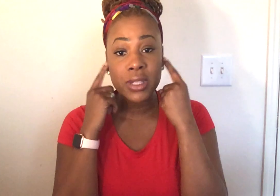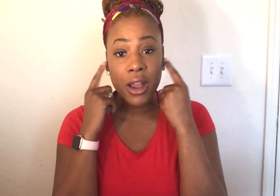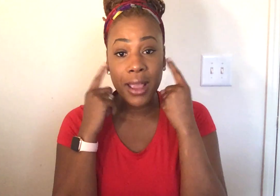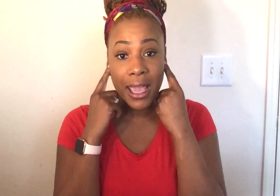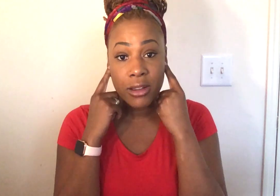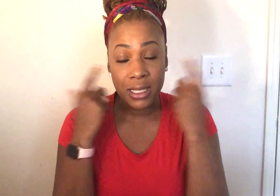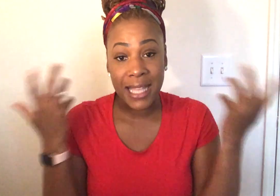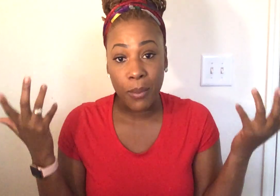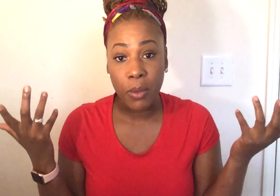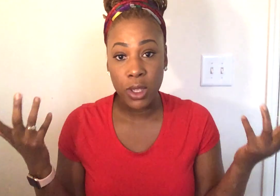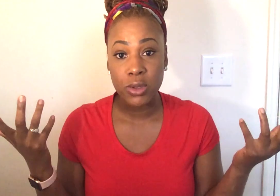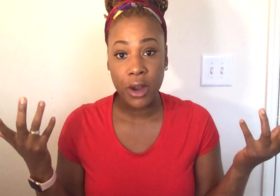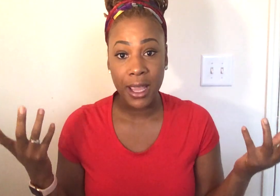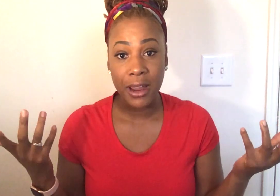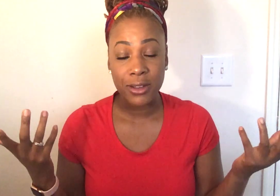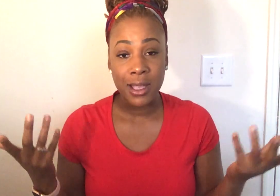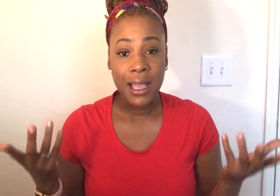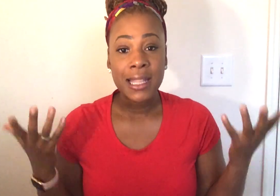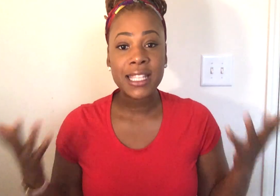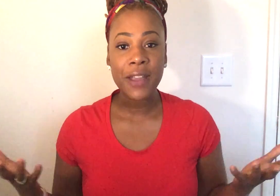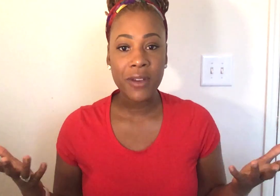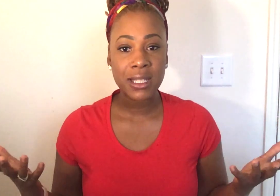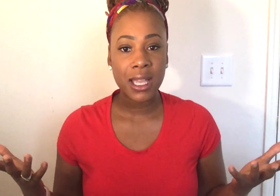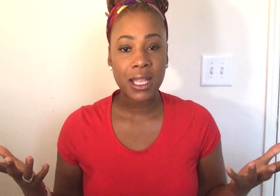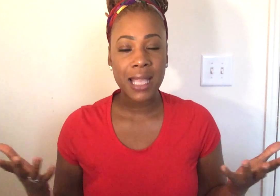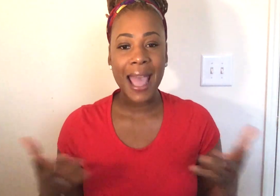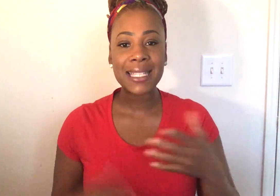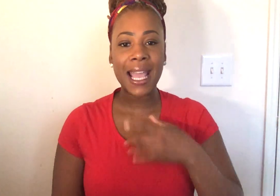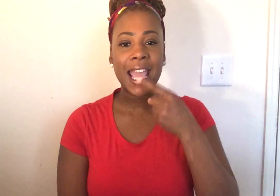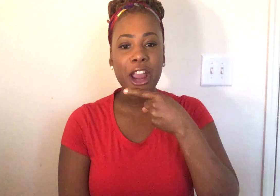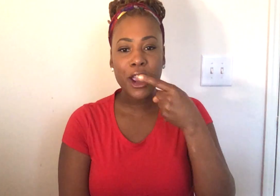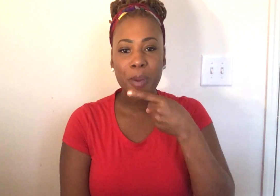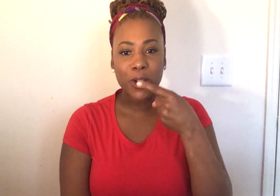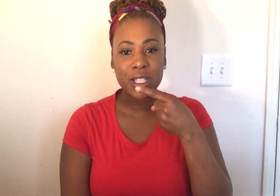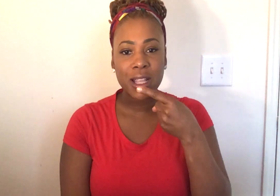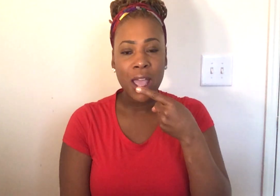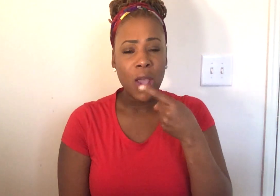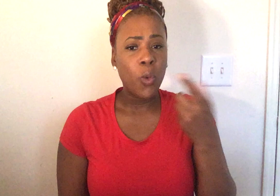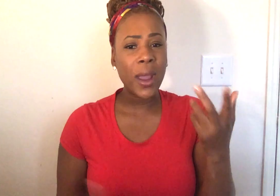their ears the same way we use our ears the difference is as a hearing person we